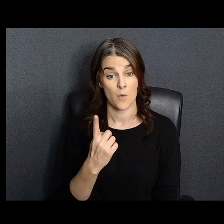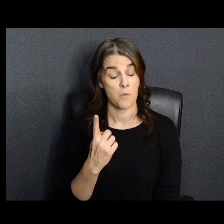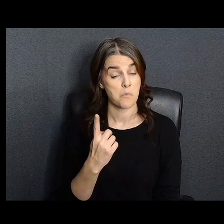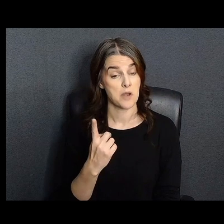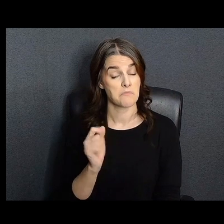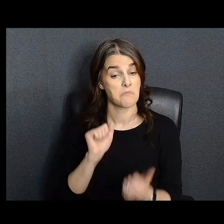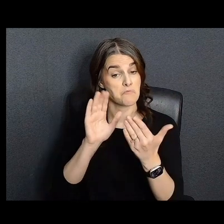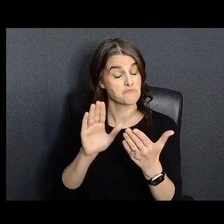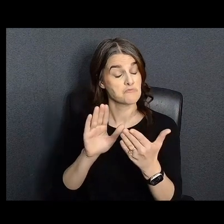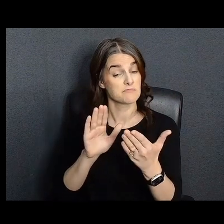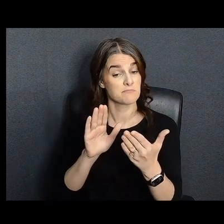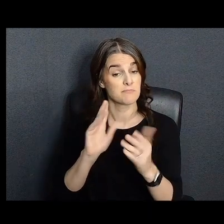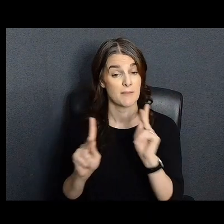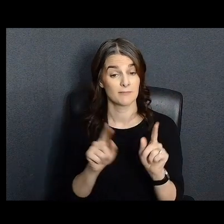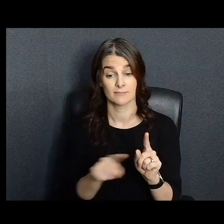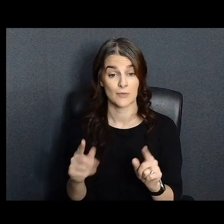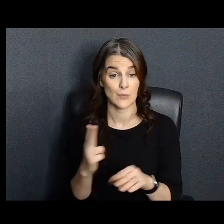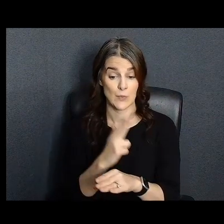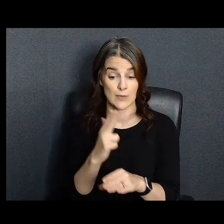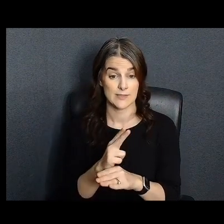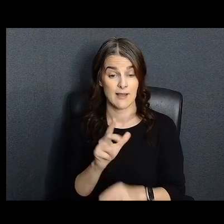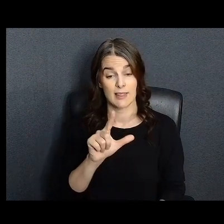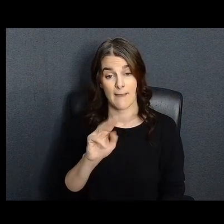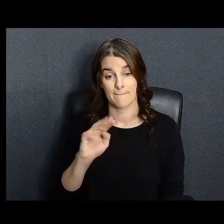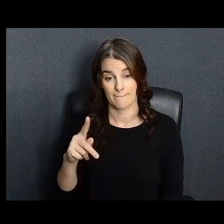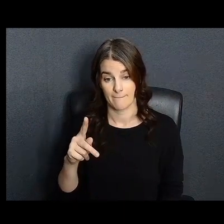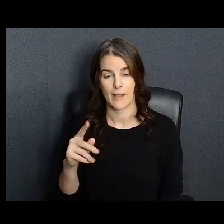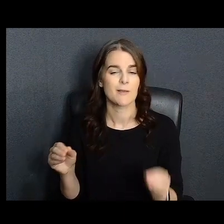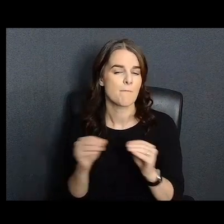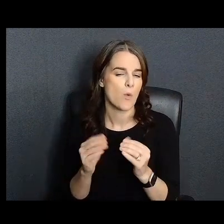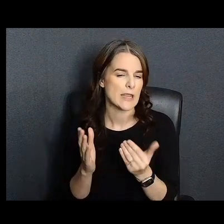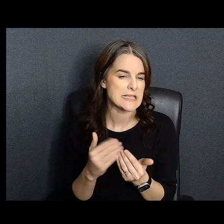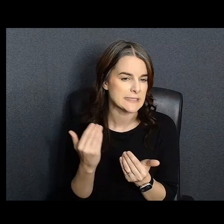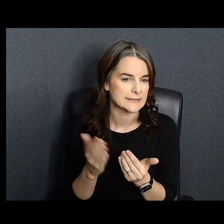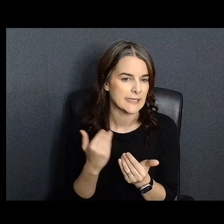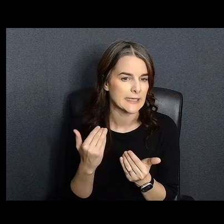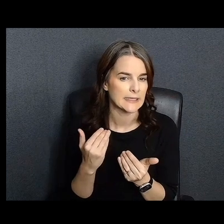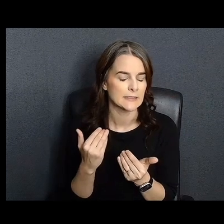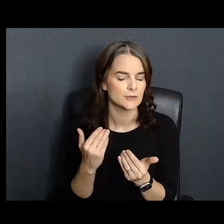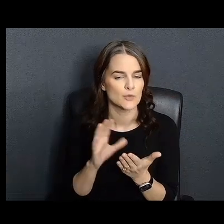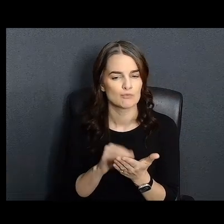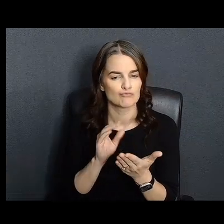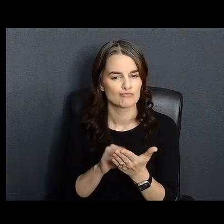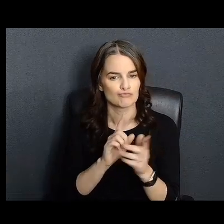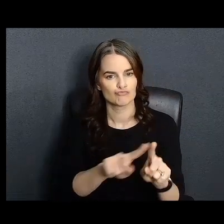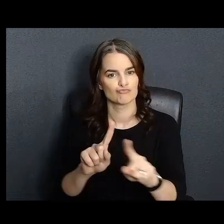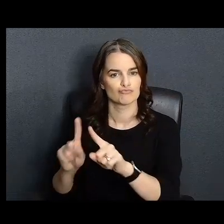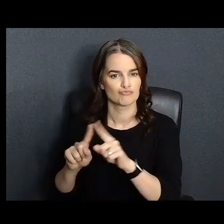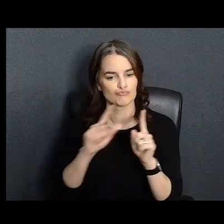LAMP to make it a little easier to learn different words-- what I'm going to do is I'm actually